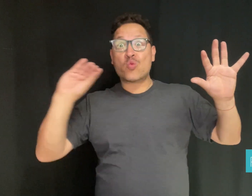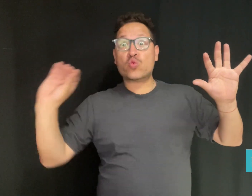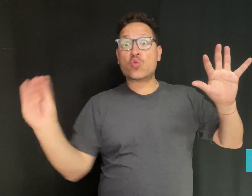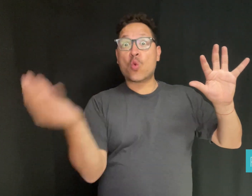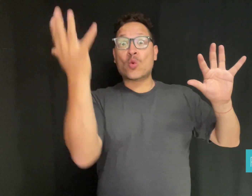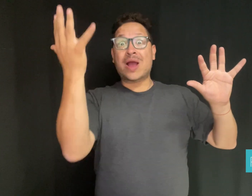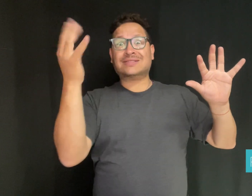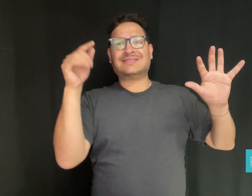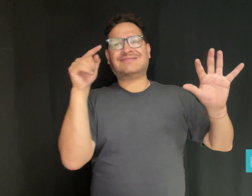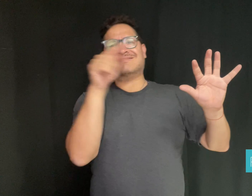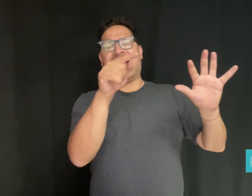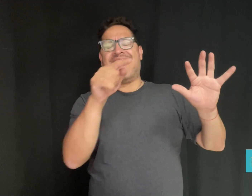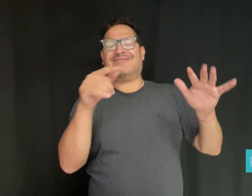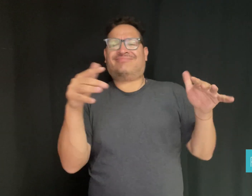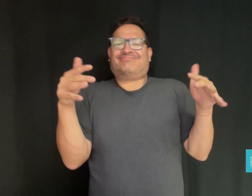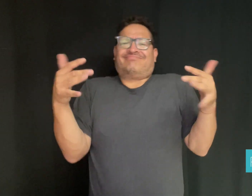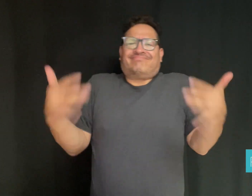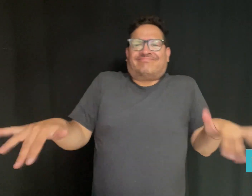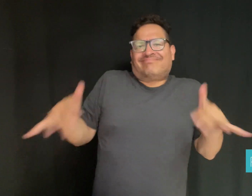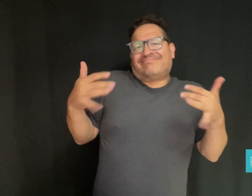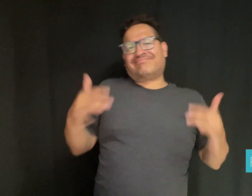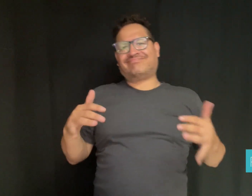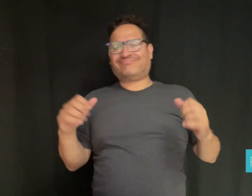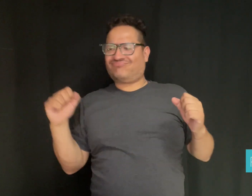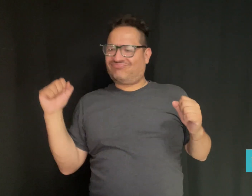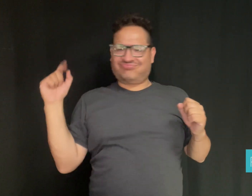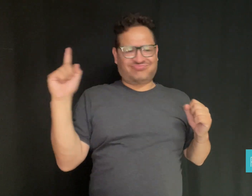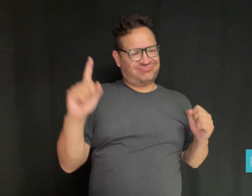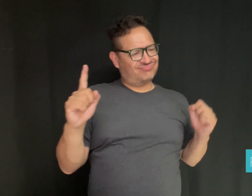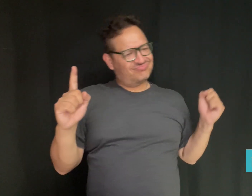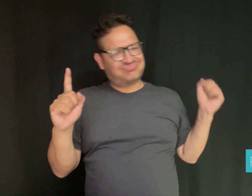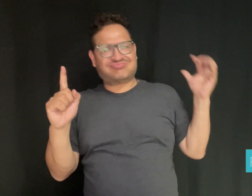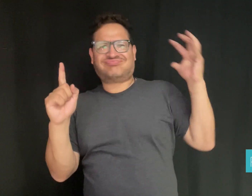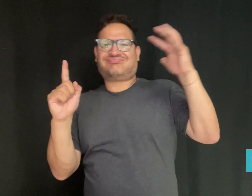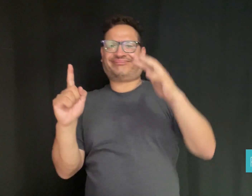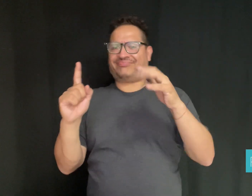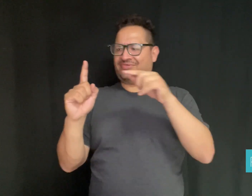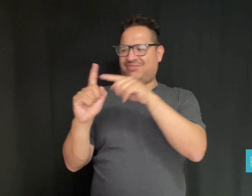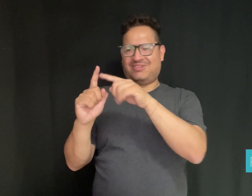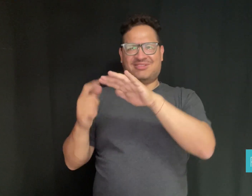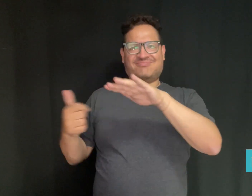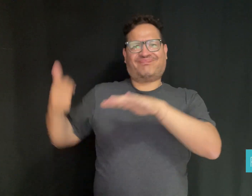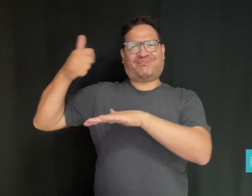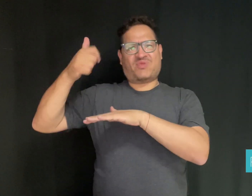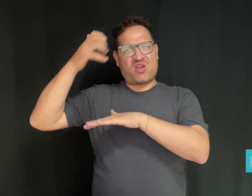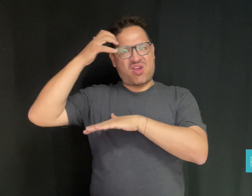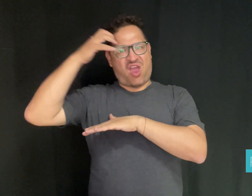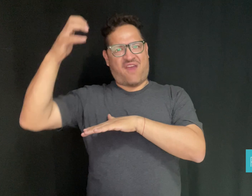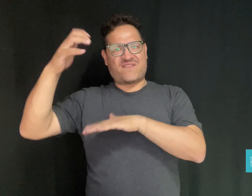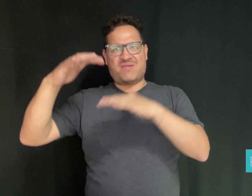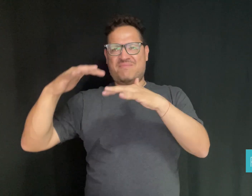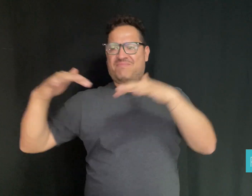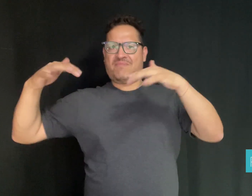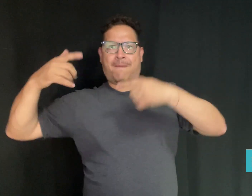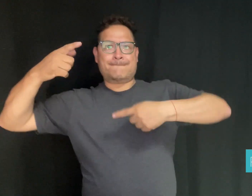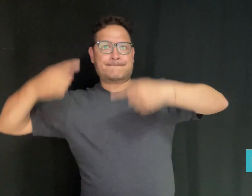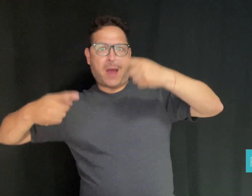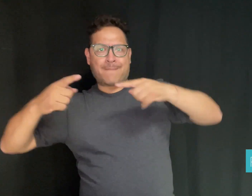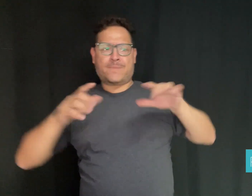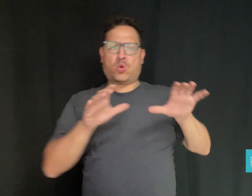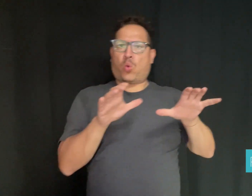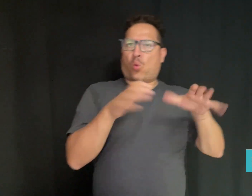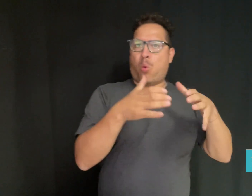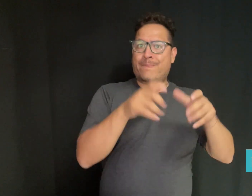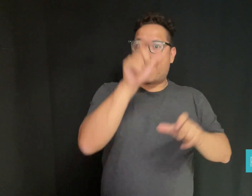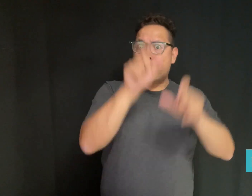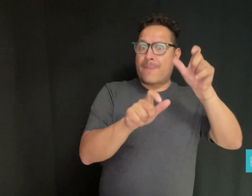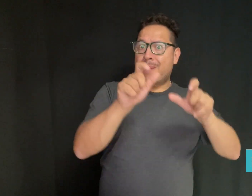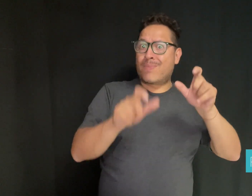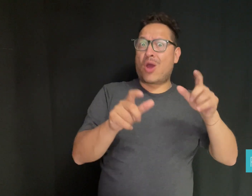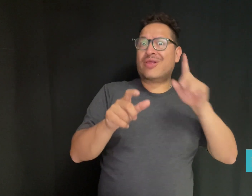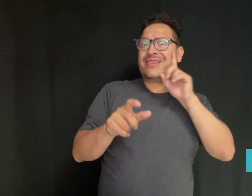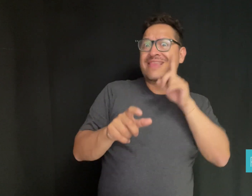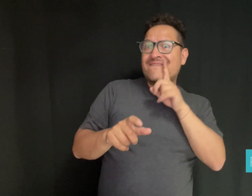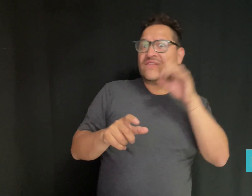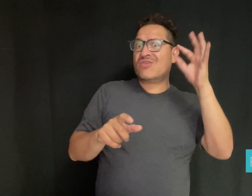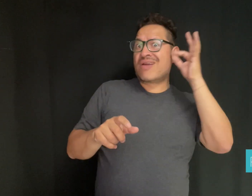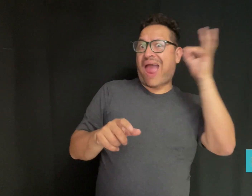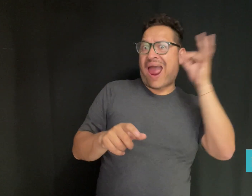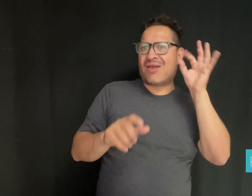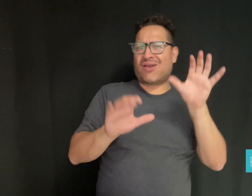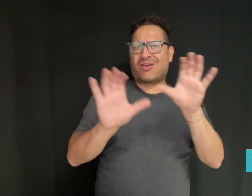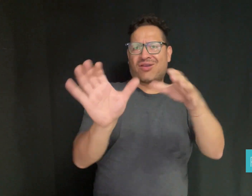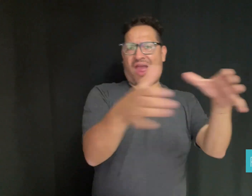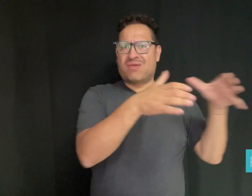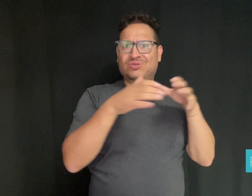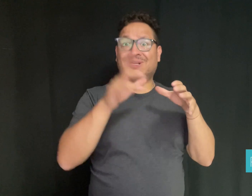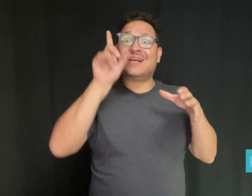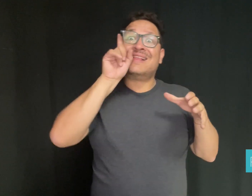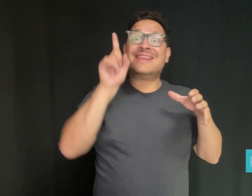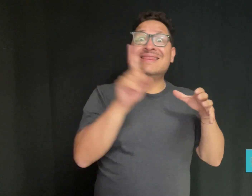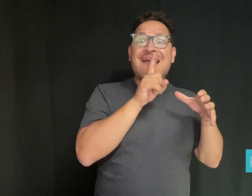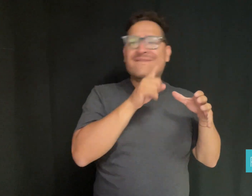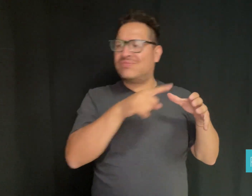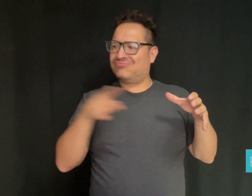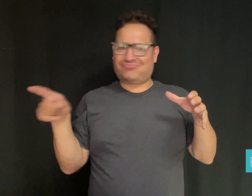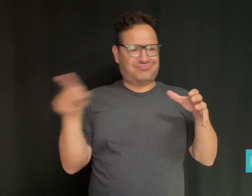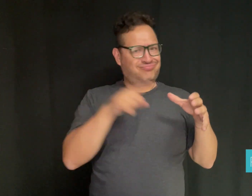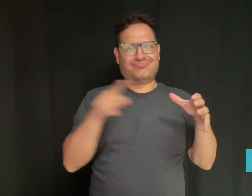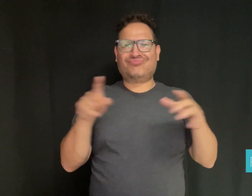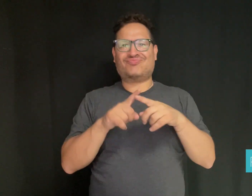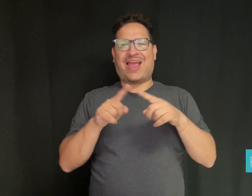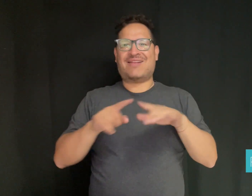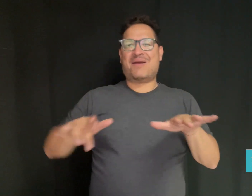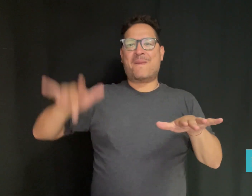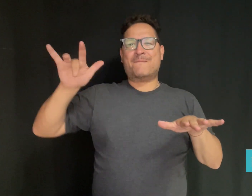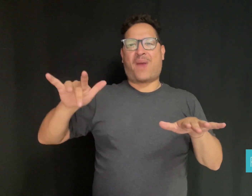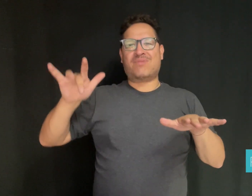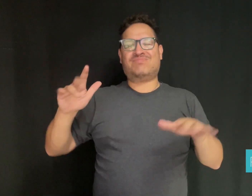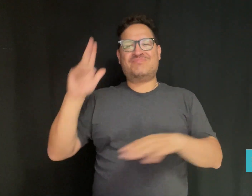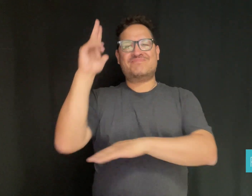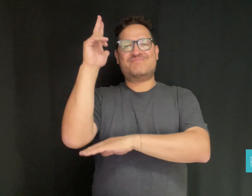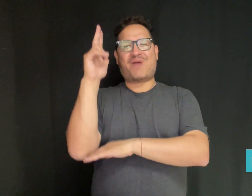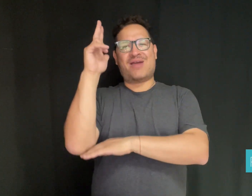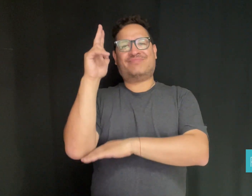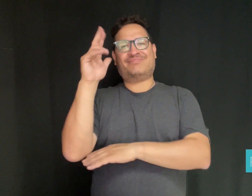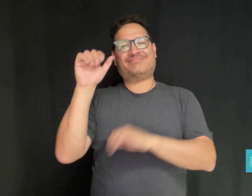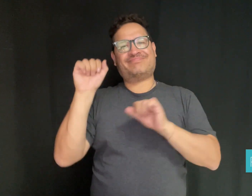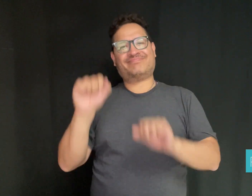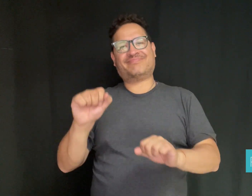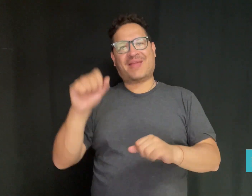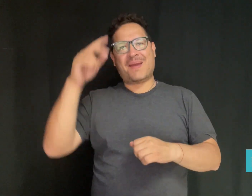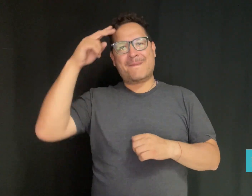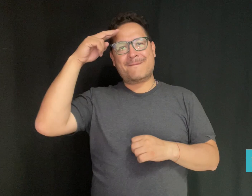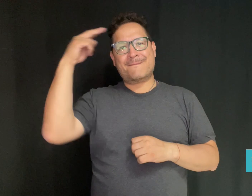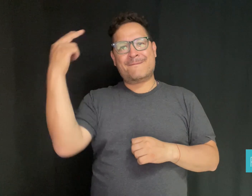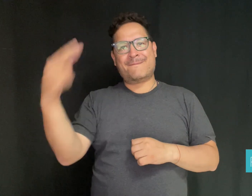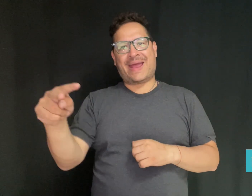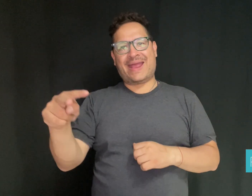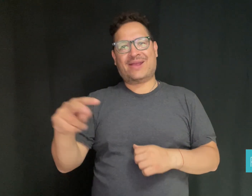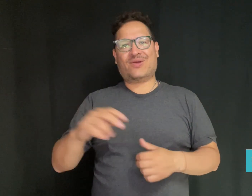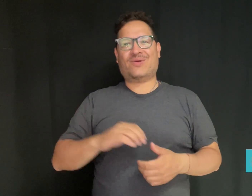of Mexico and the Public Defender's Office attended.